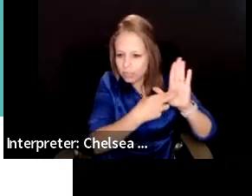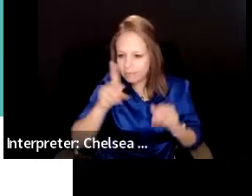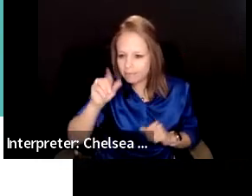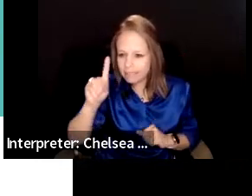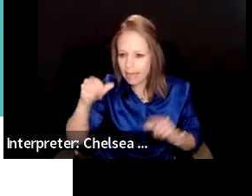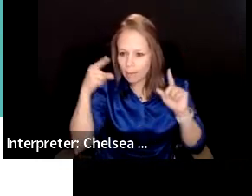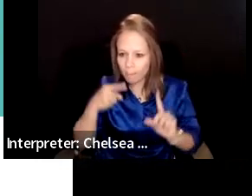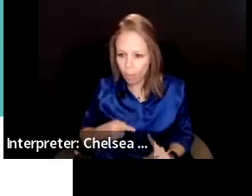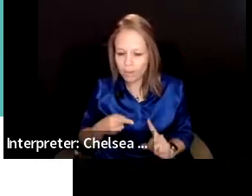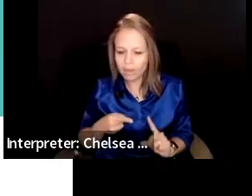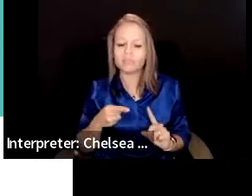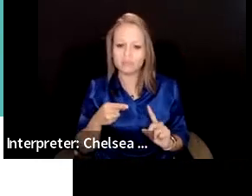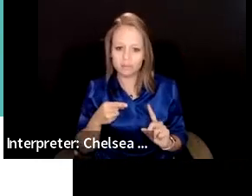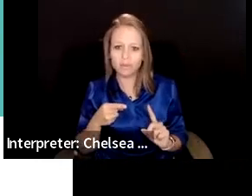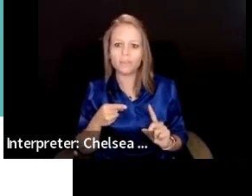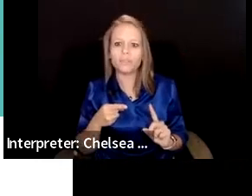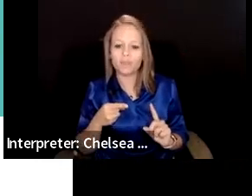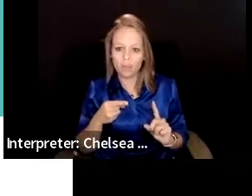that looks at three buckets I looked at earlier which is